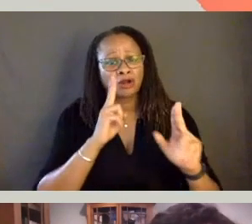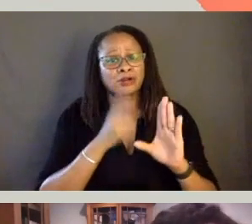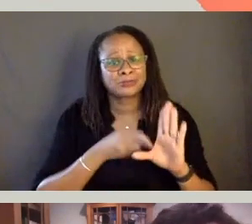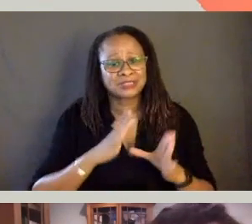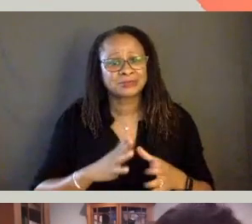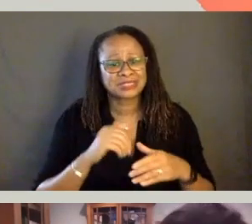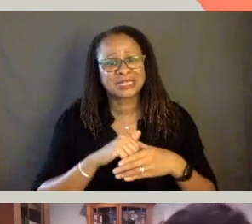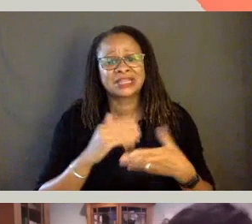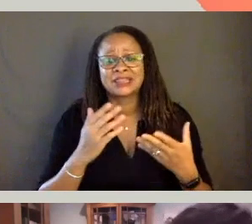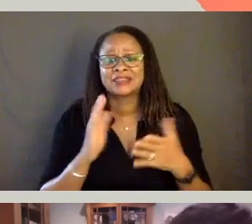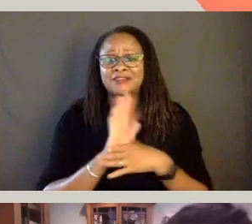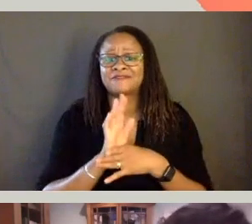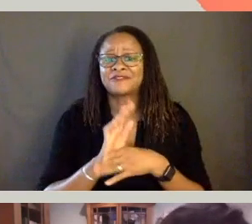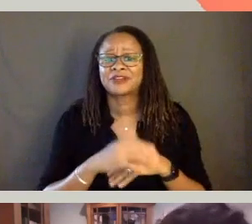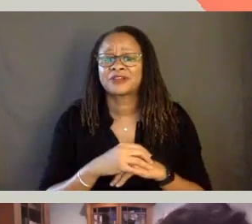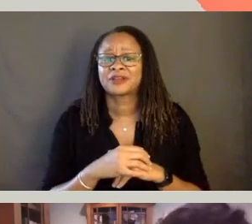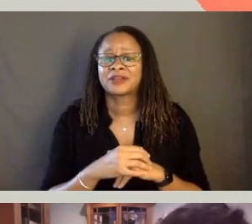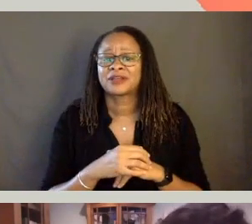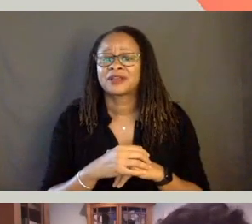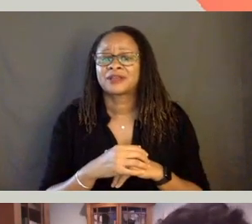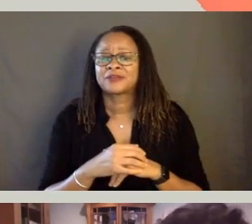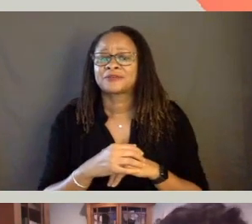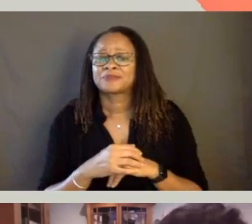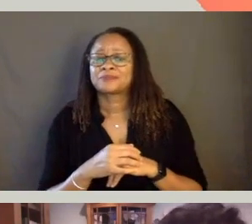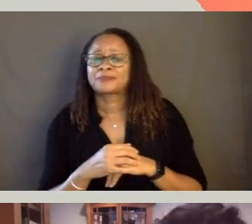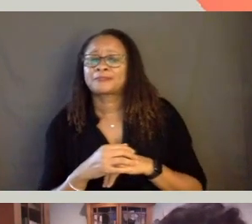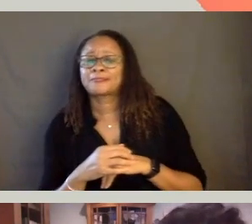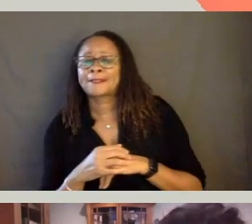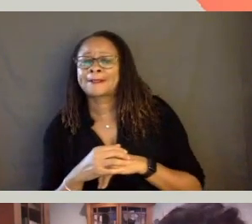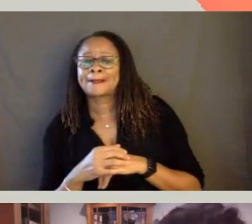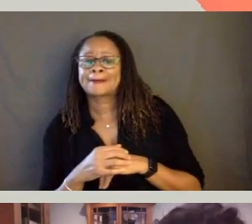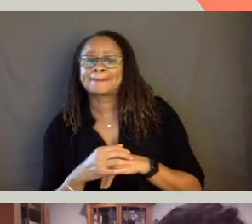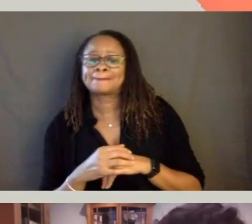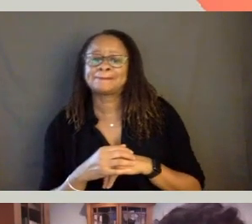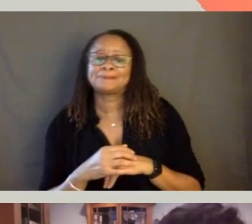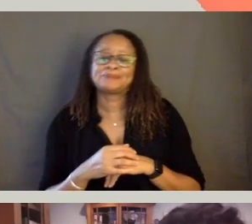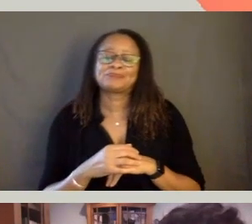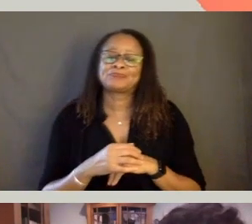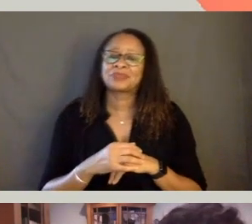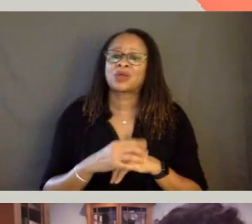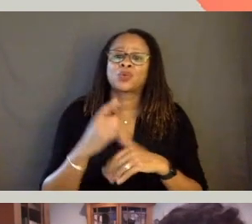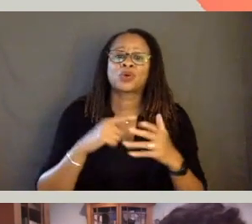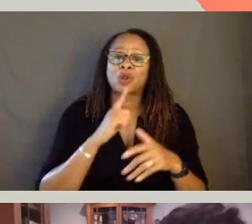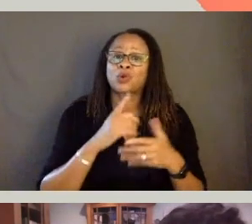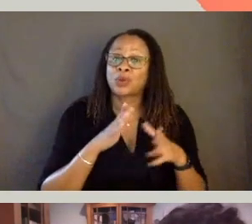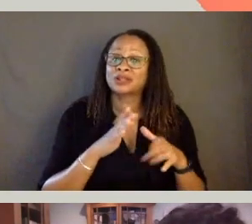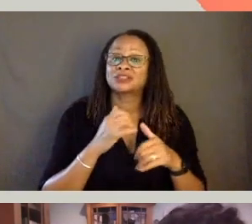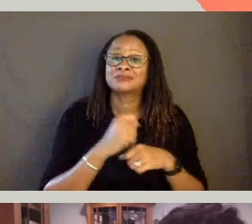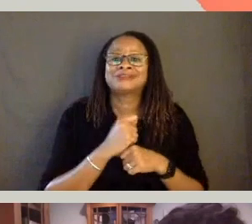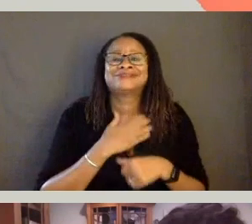and what are the ways in which to compensate, what are the ways in which to make sure that they have agency and that they're able to benefit